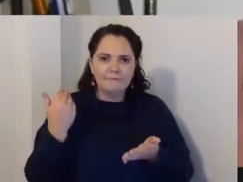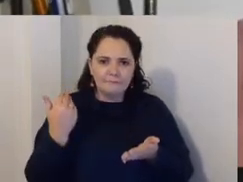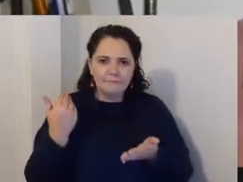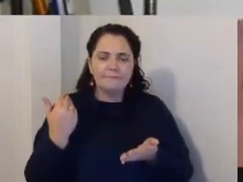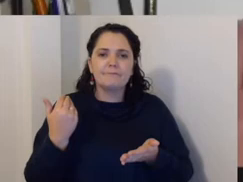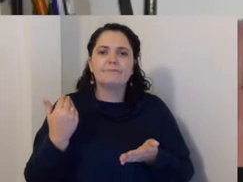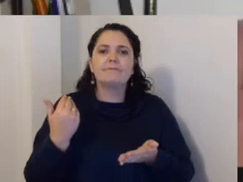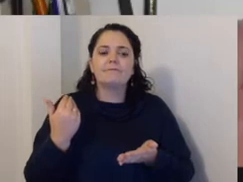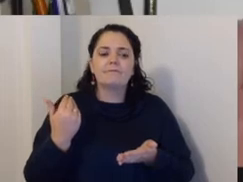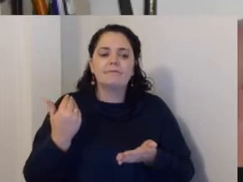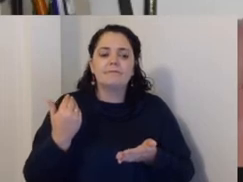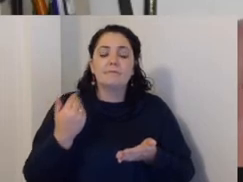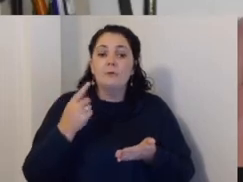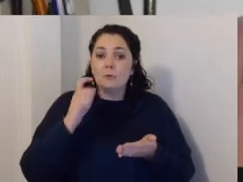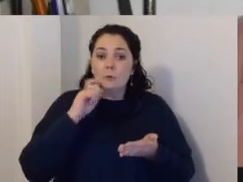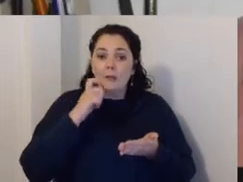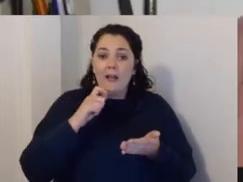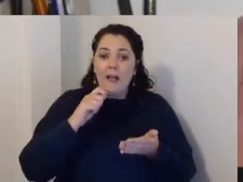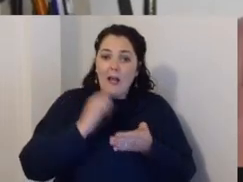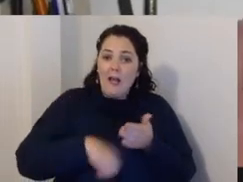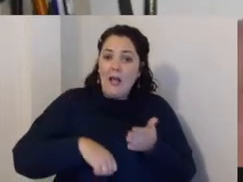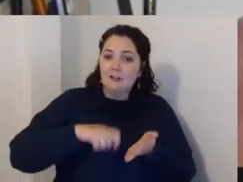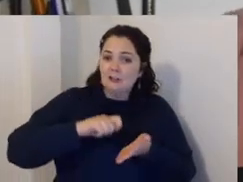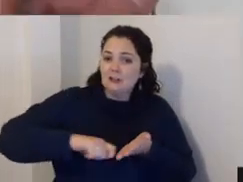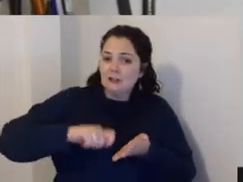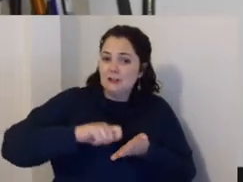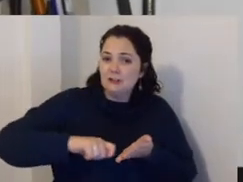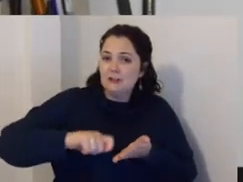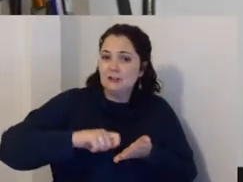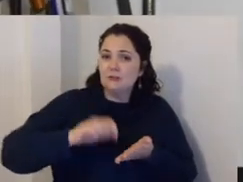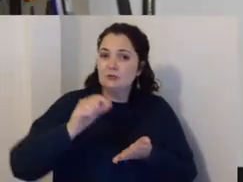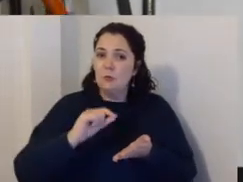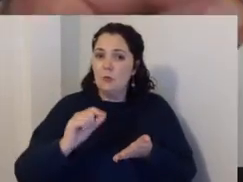you won't do the incision with the pencil first and then the charcoal, instead what you'll do